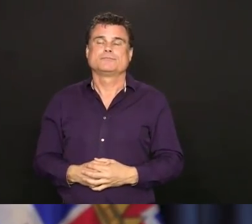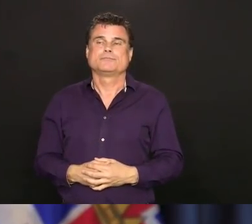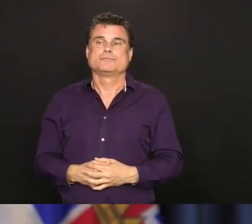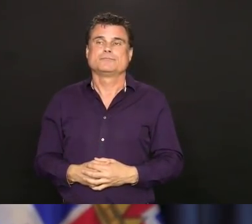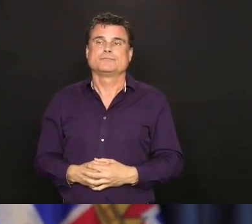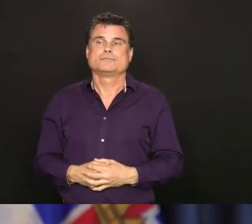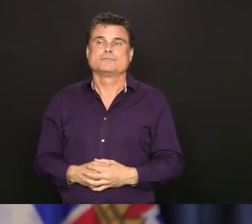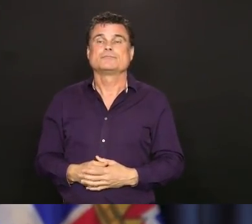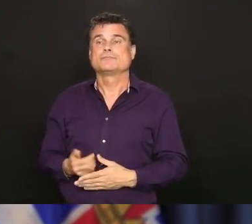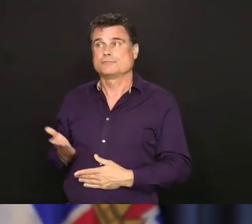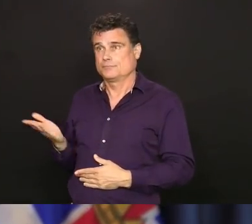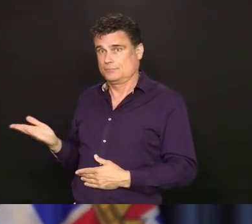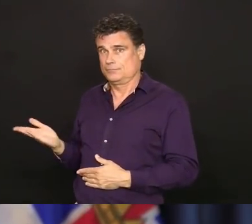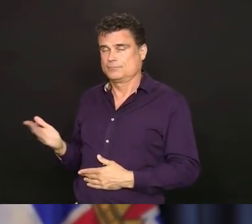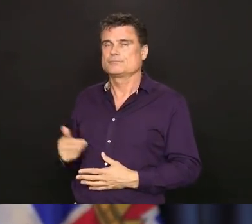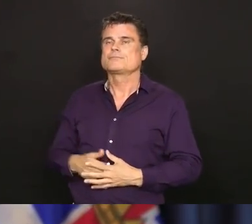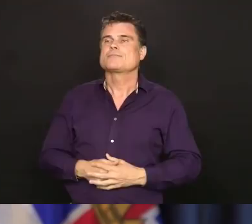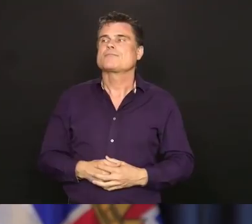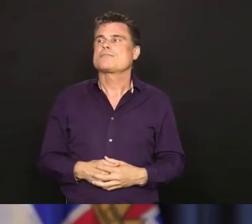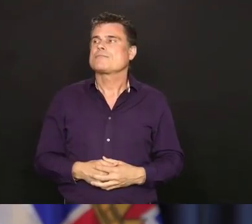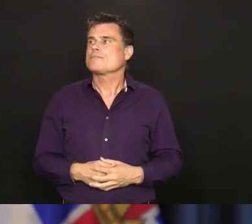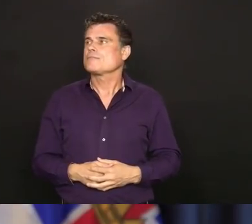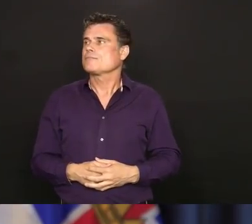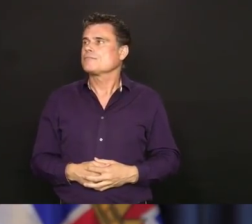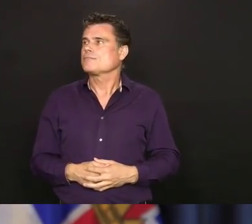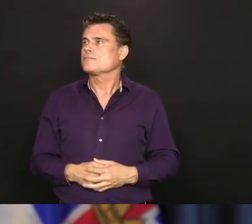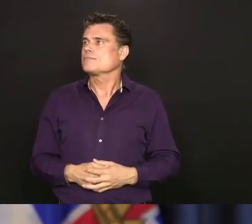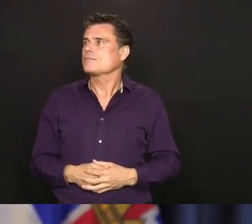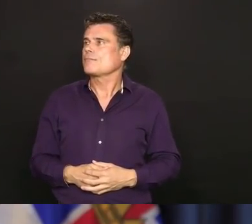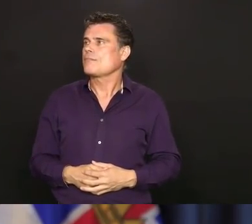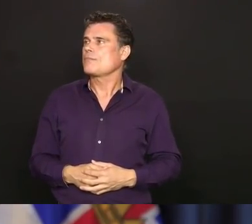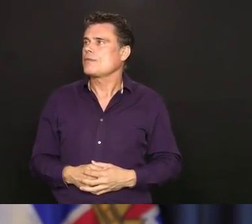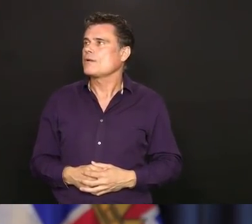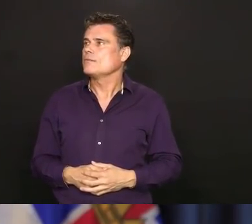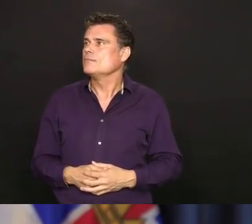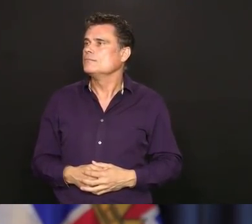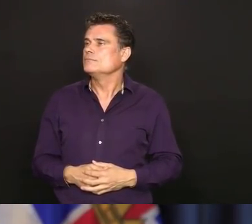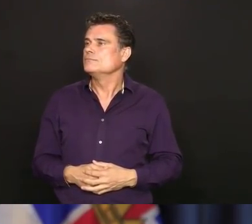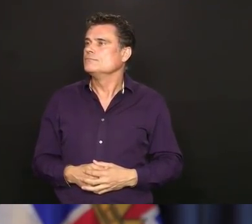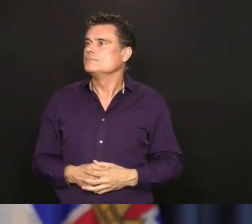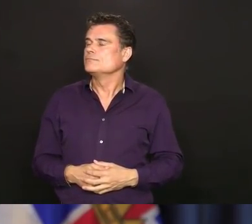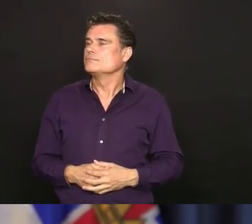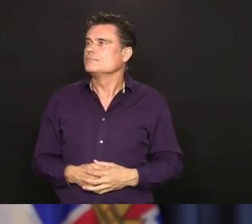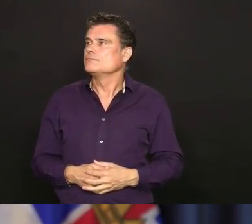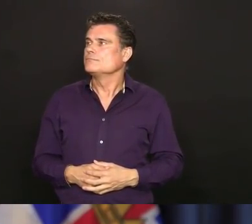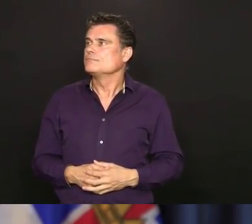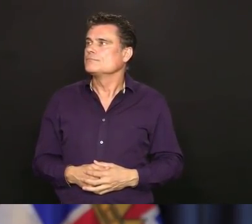On behalf I know of everyone who's working on COVID-19 throughout the hospital system, I want to